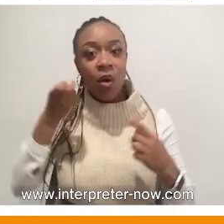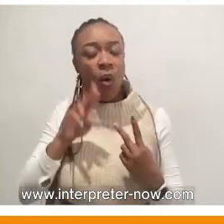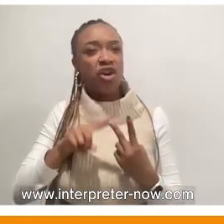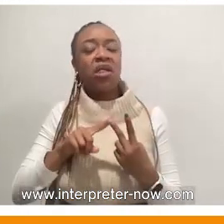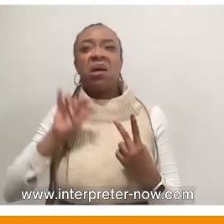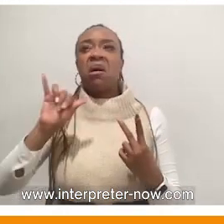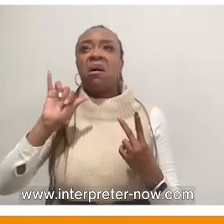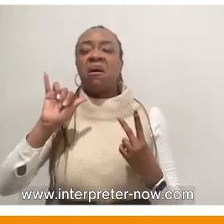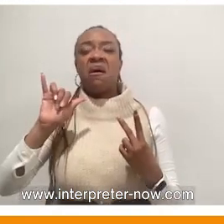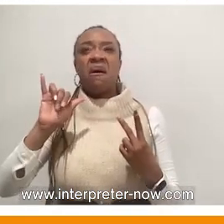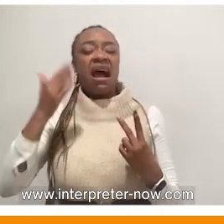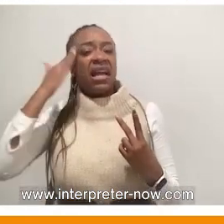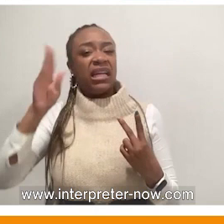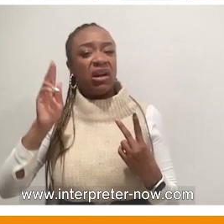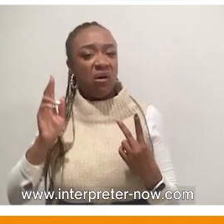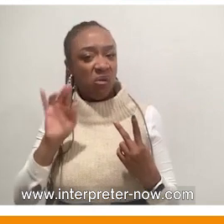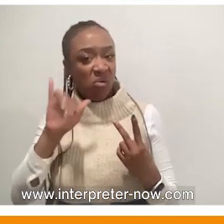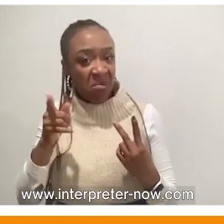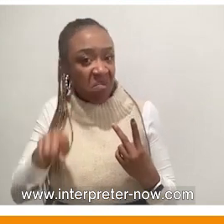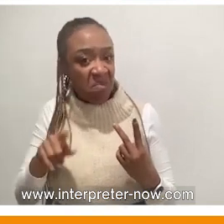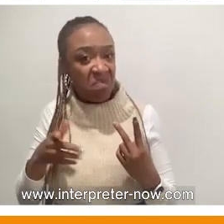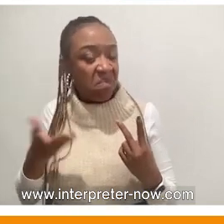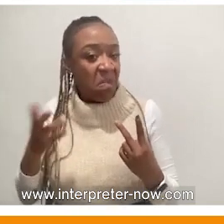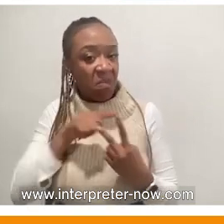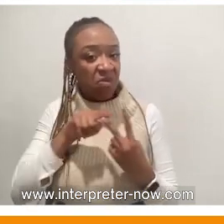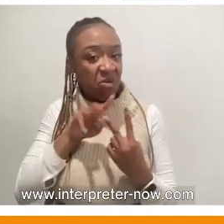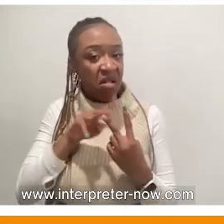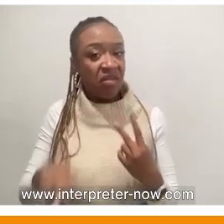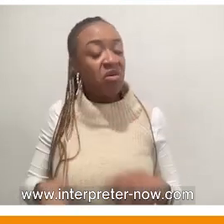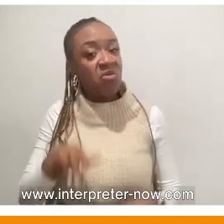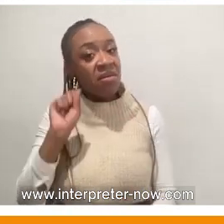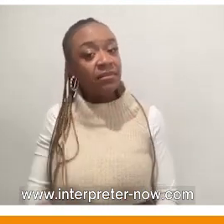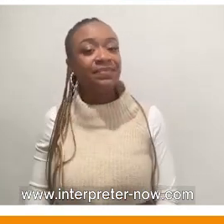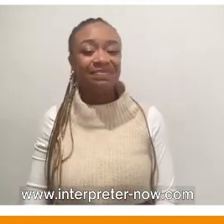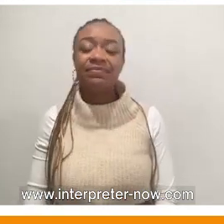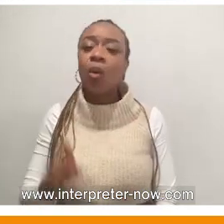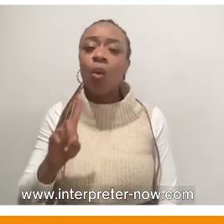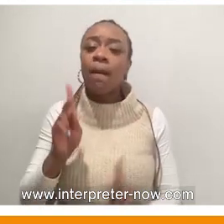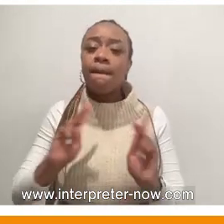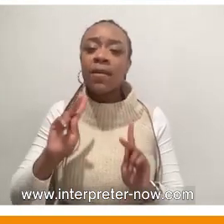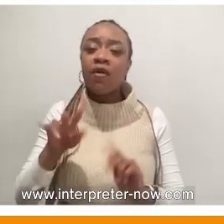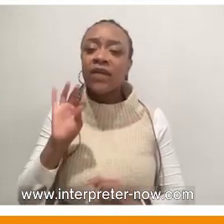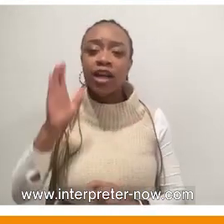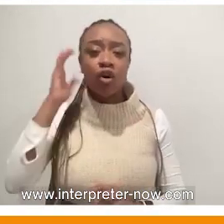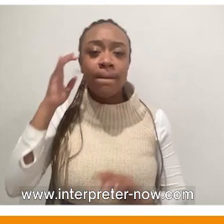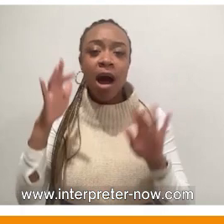"Oh, I didn't know that people hid those kinds of things." Where can people find it?